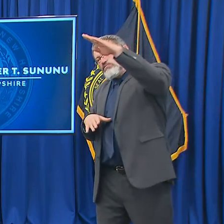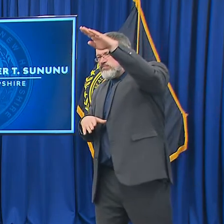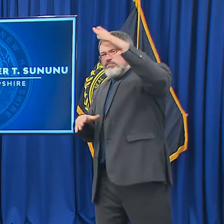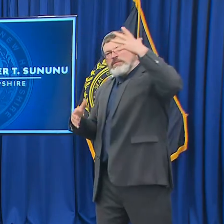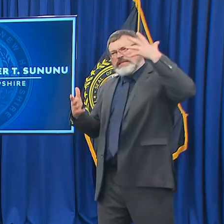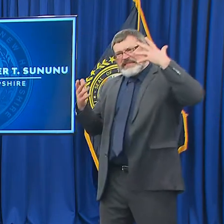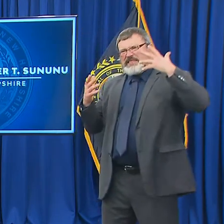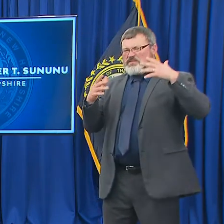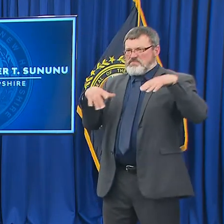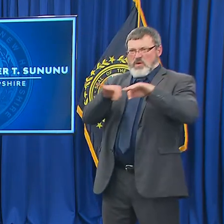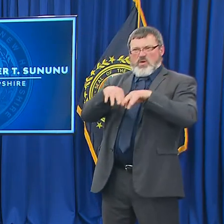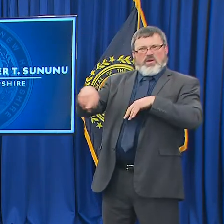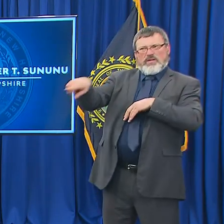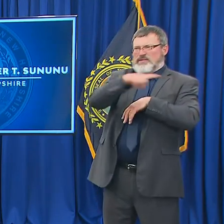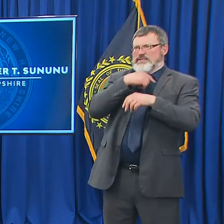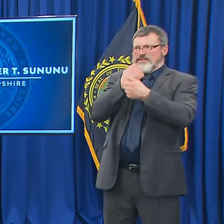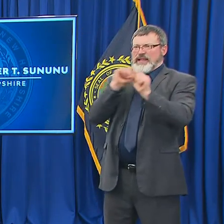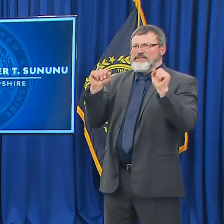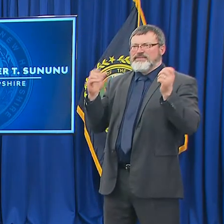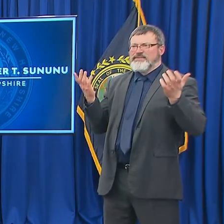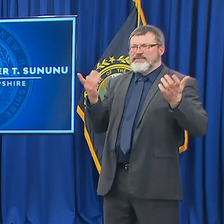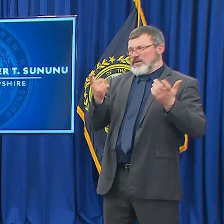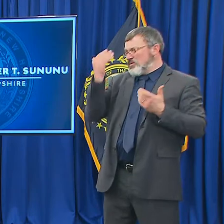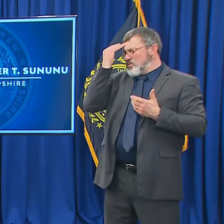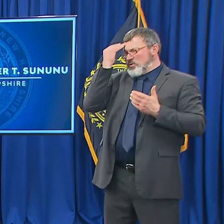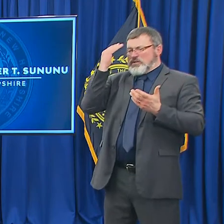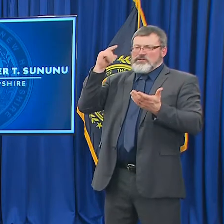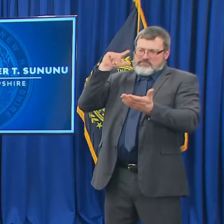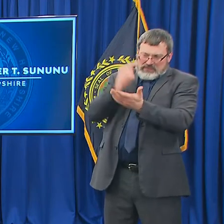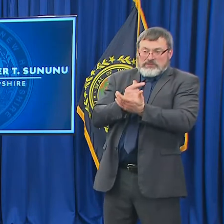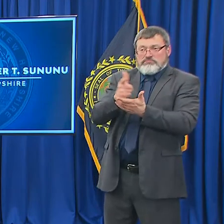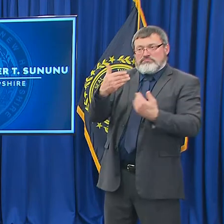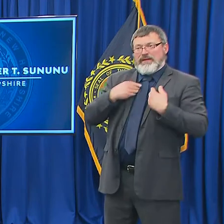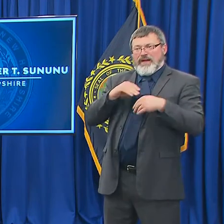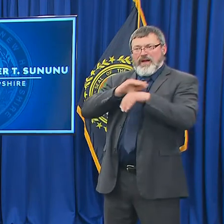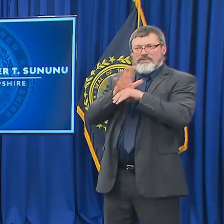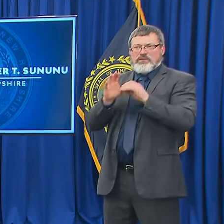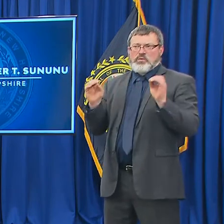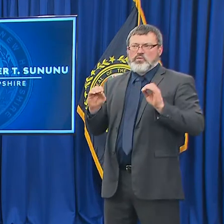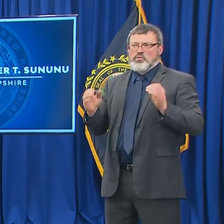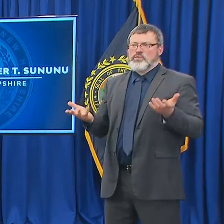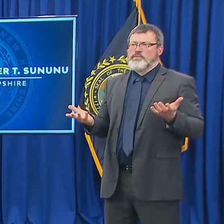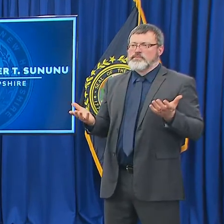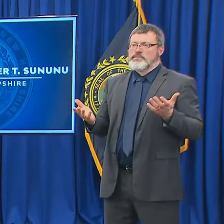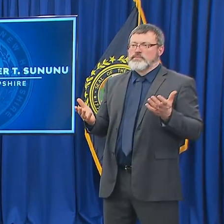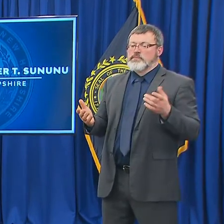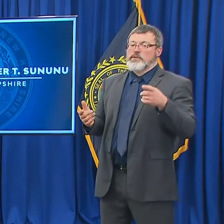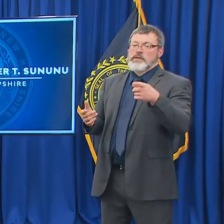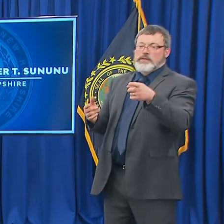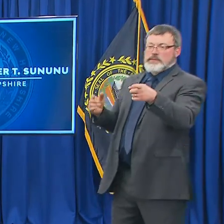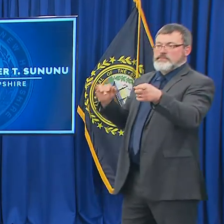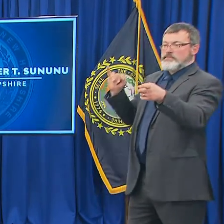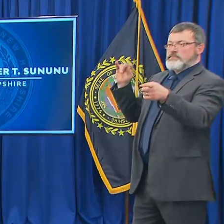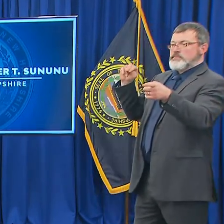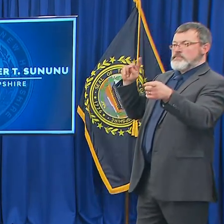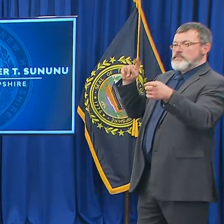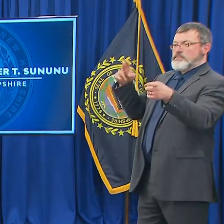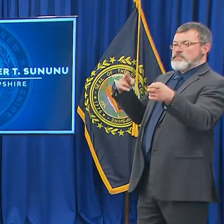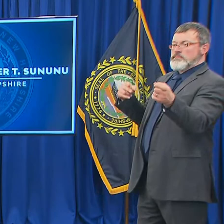Because the difference between springtime hospital capacity and today's hospital capacity is obviously today we have a fully functioning health care system.